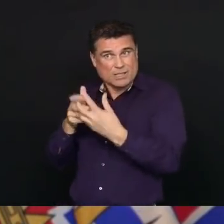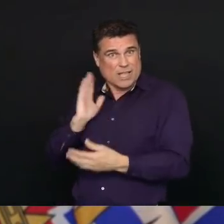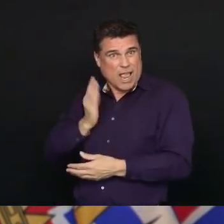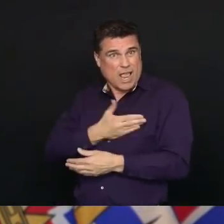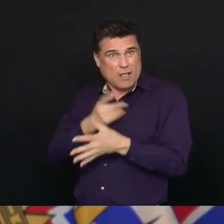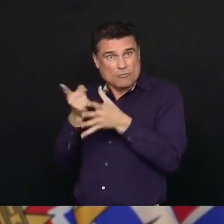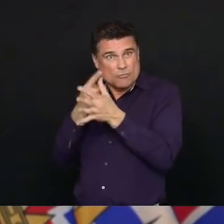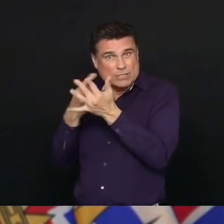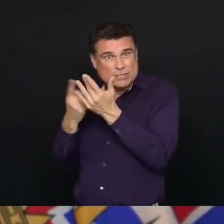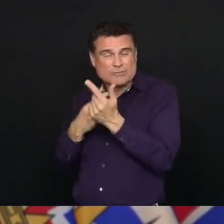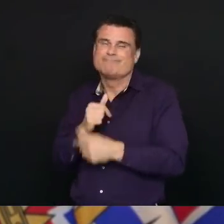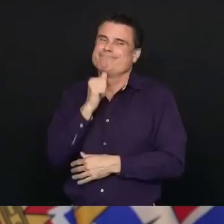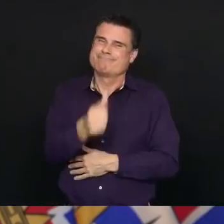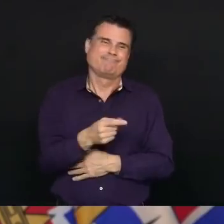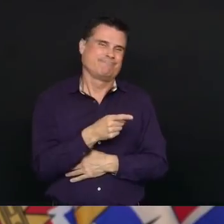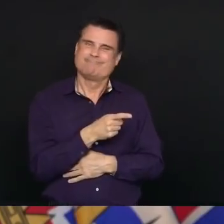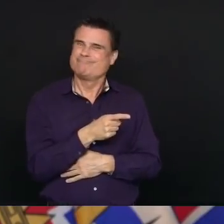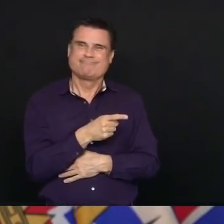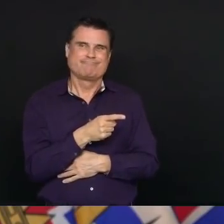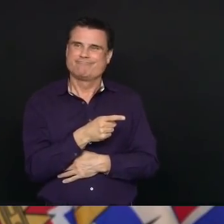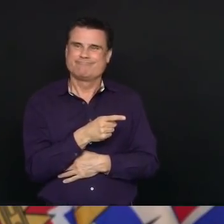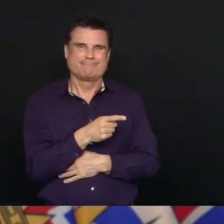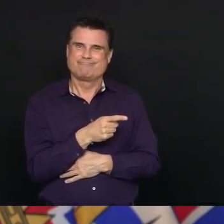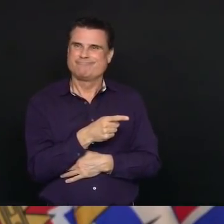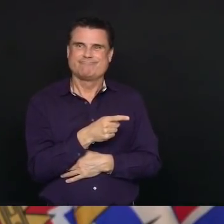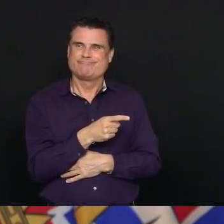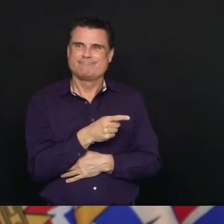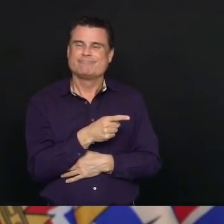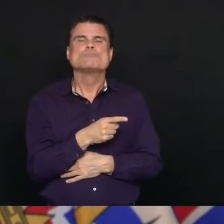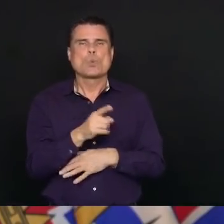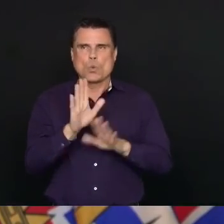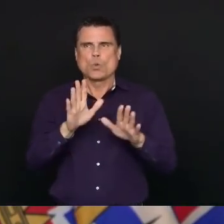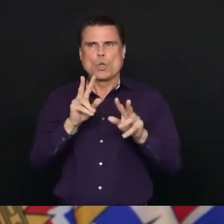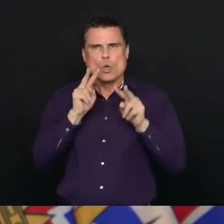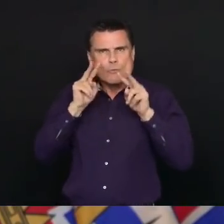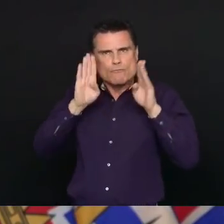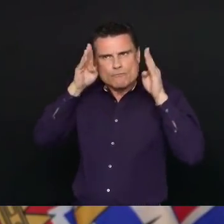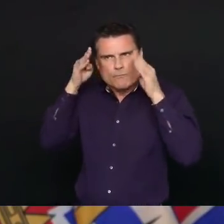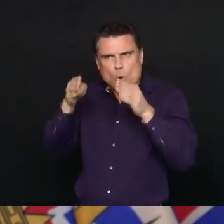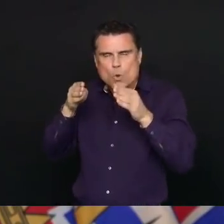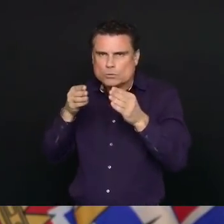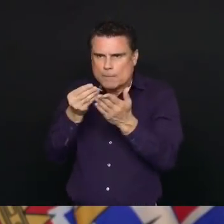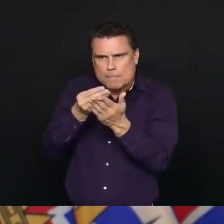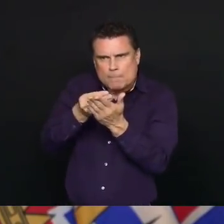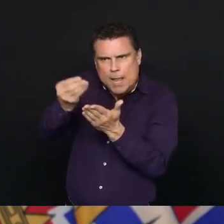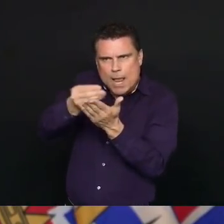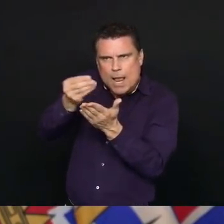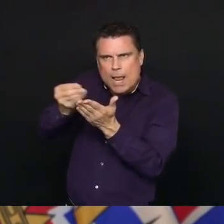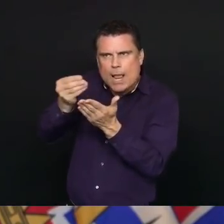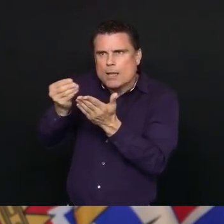various parts of the world because we know that they meet the standards that we need in the healthcare sector.